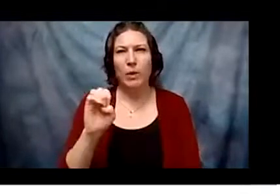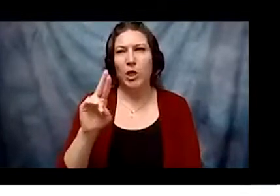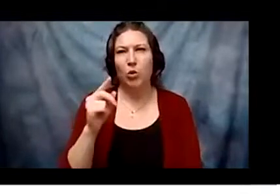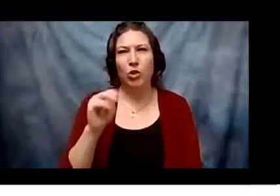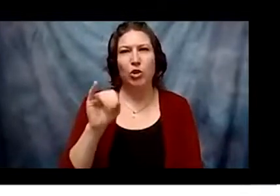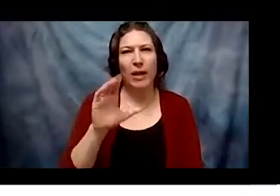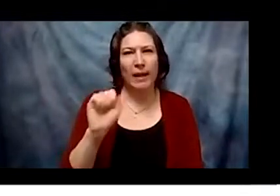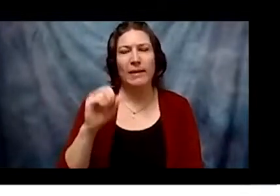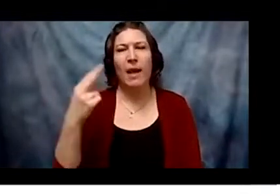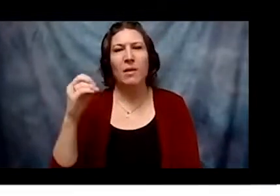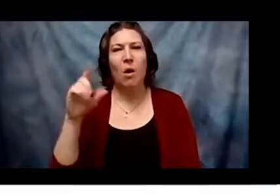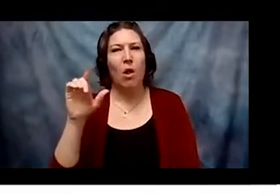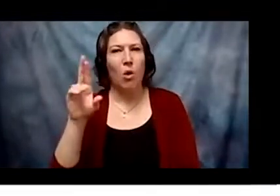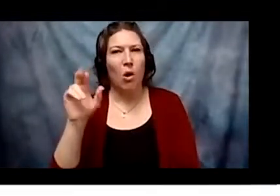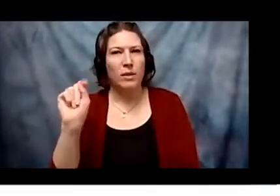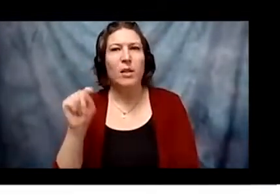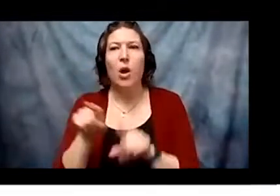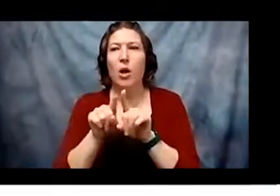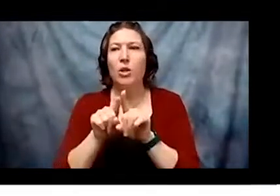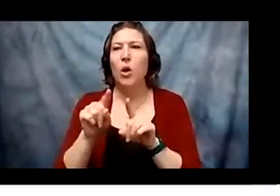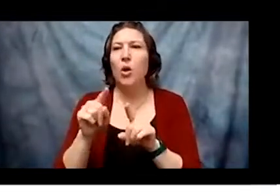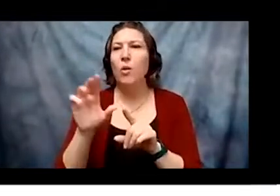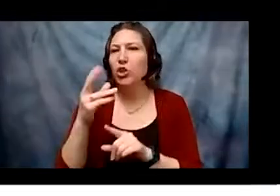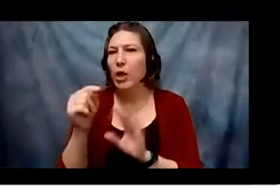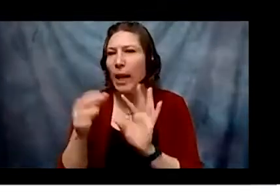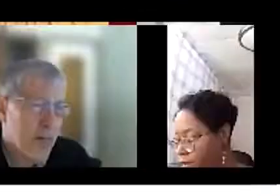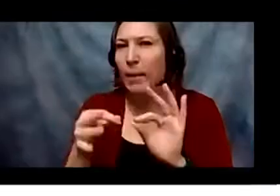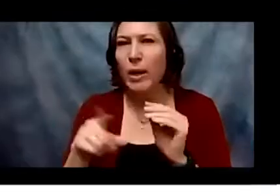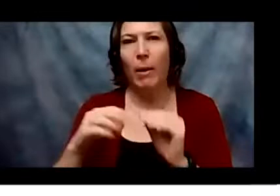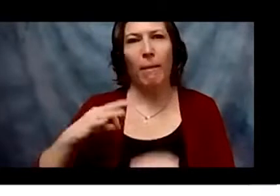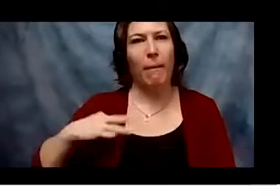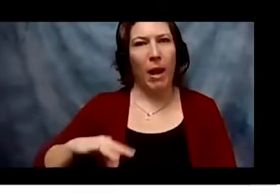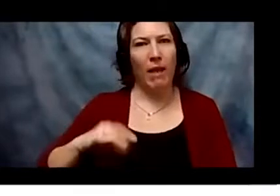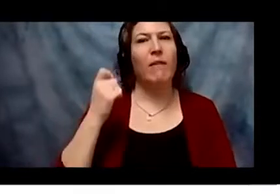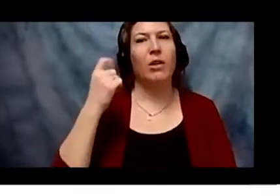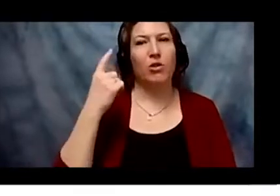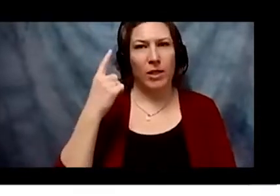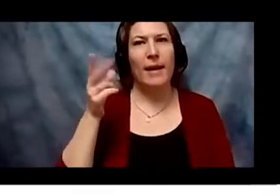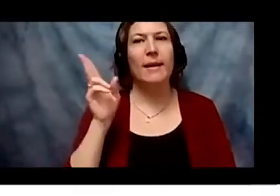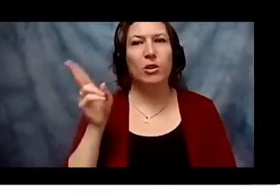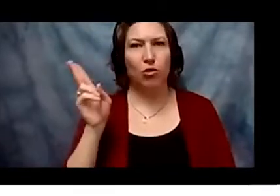Also chats talking about the benefit of understanding history.